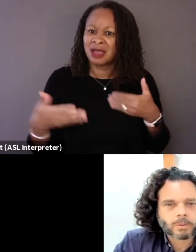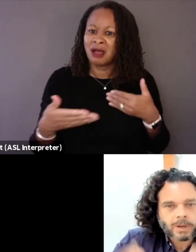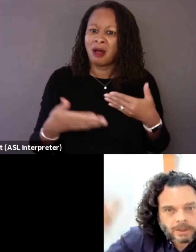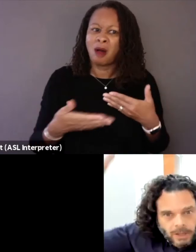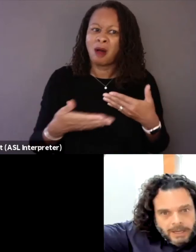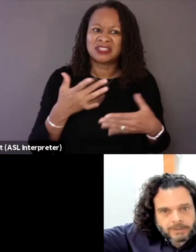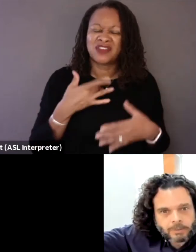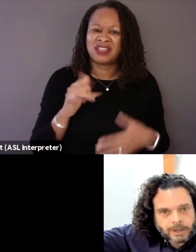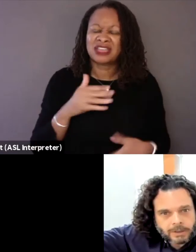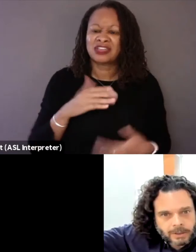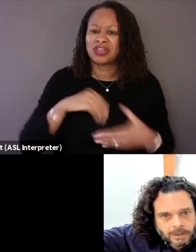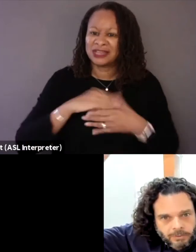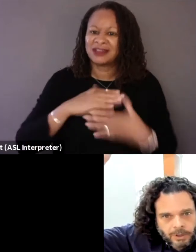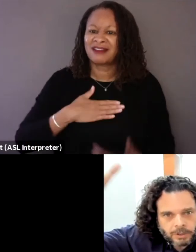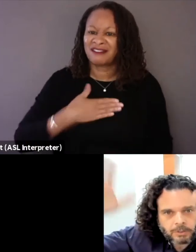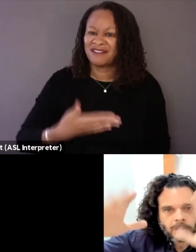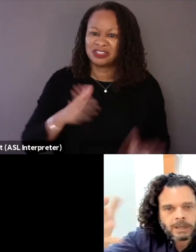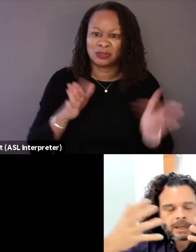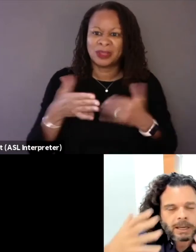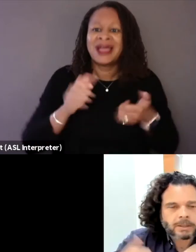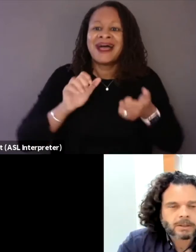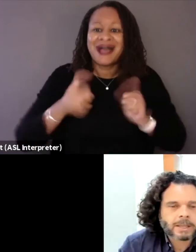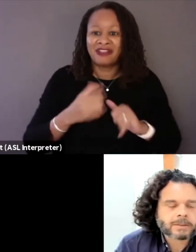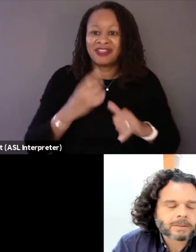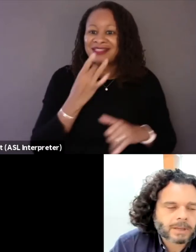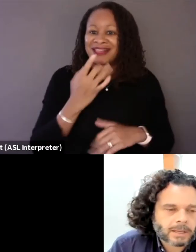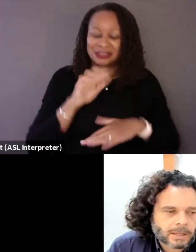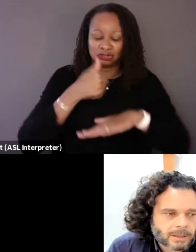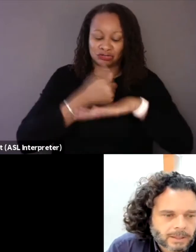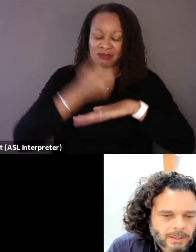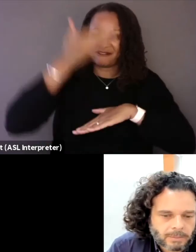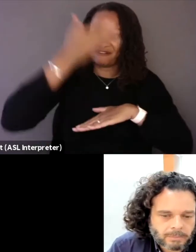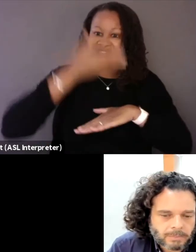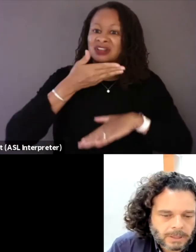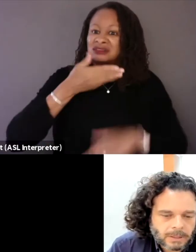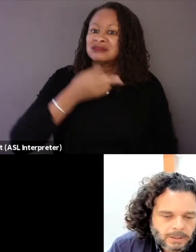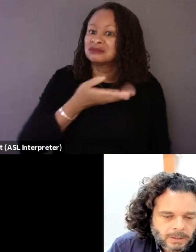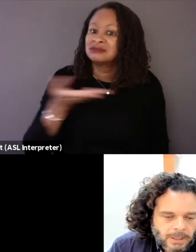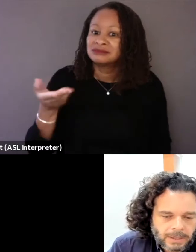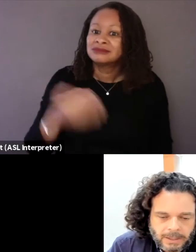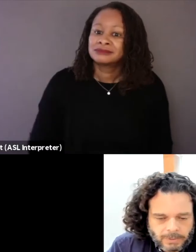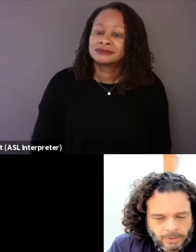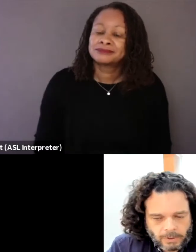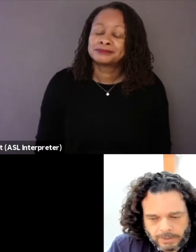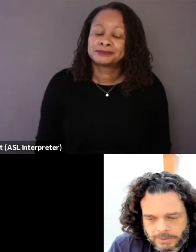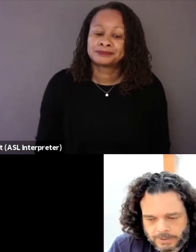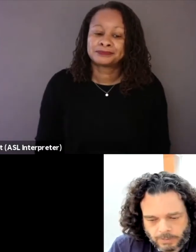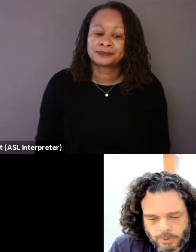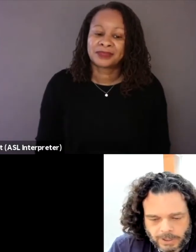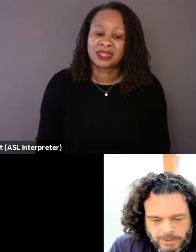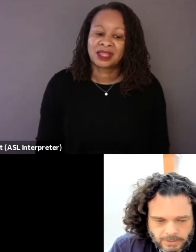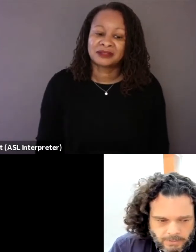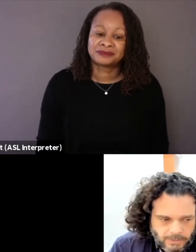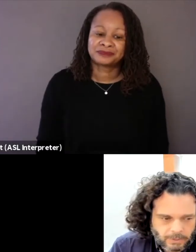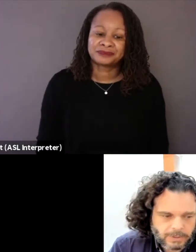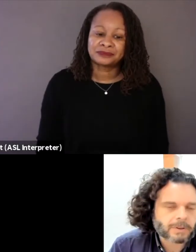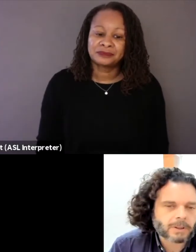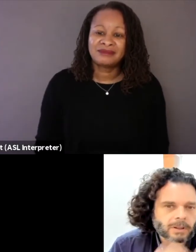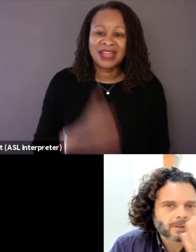the way the light is right in front of you and the lens. And I think, yeah, I think we've all, ever since War/Dance too, we've always fell in love